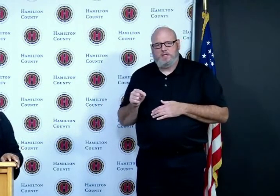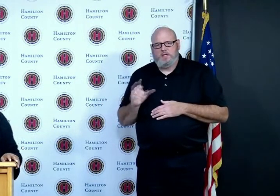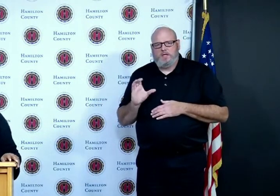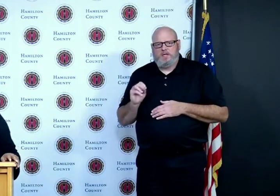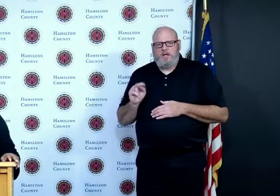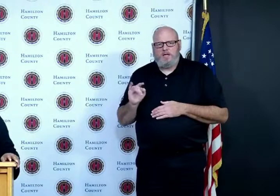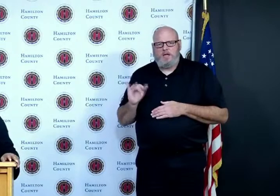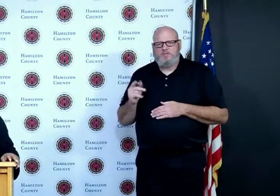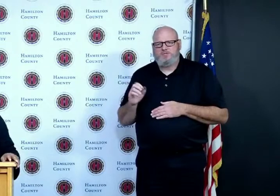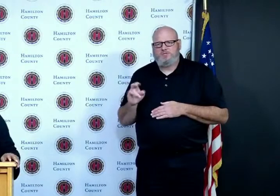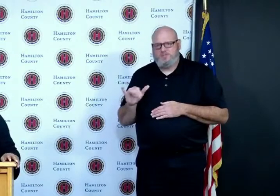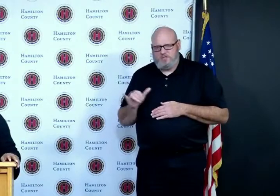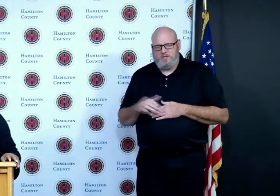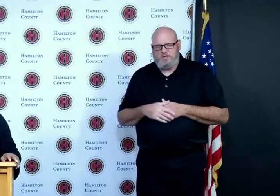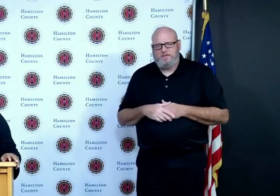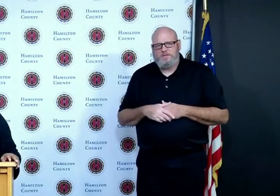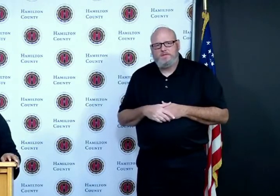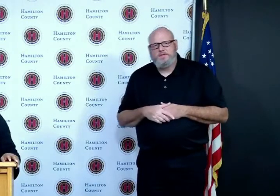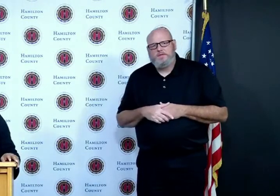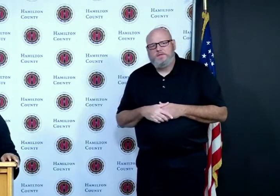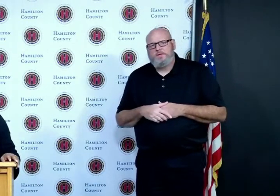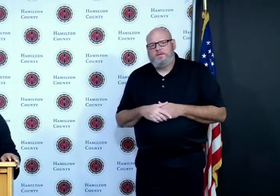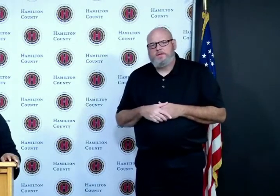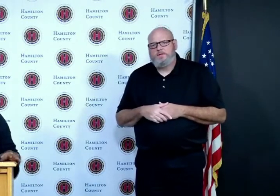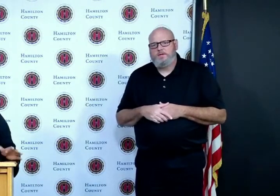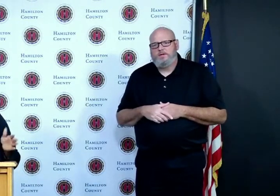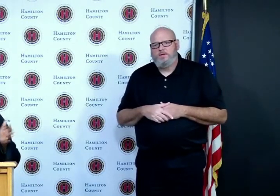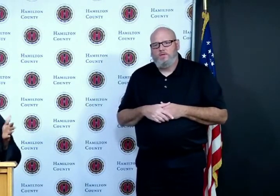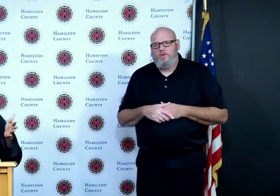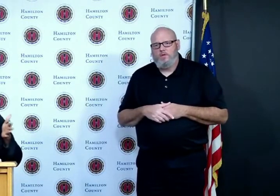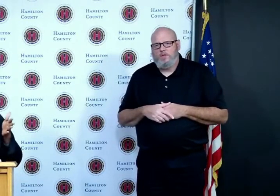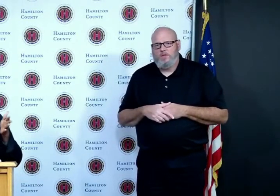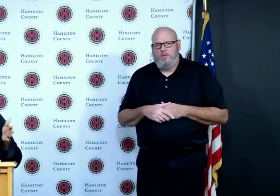this is a service to help families who are struggling because we know people in the middle